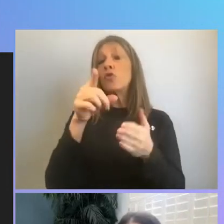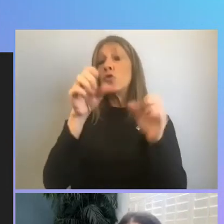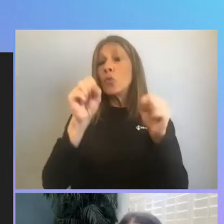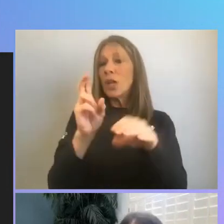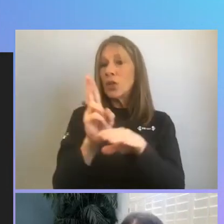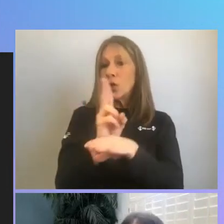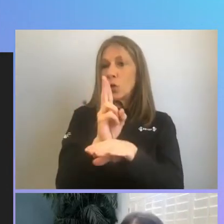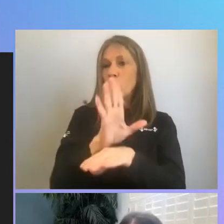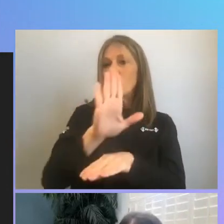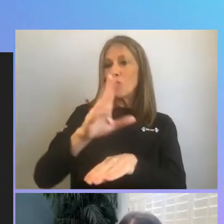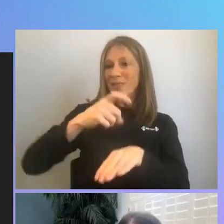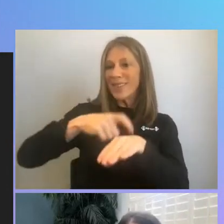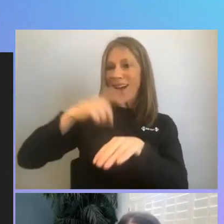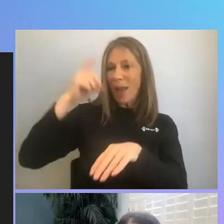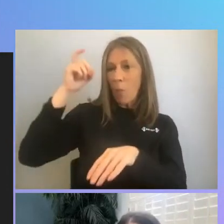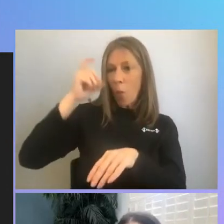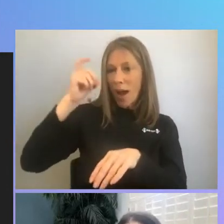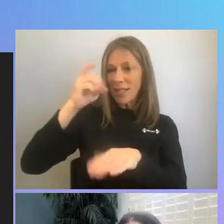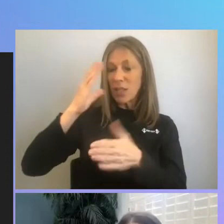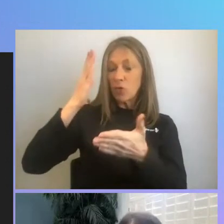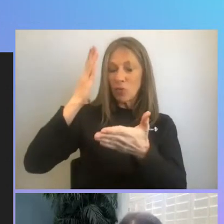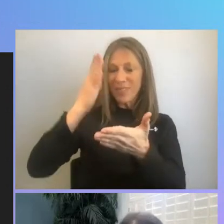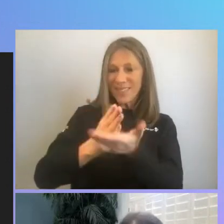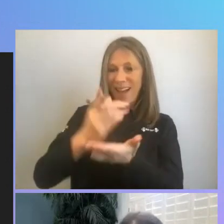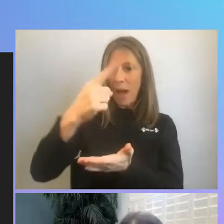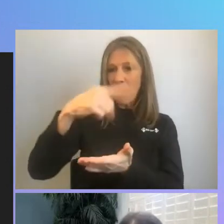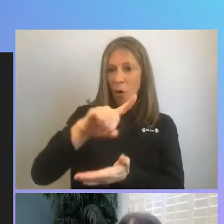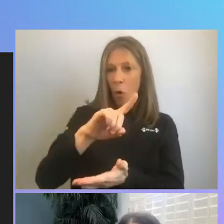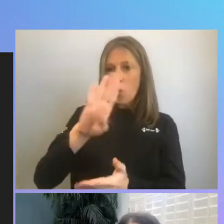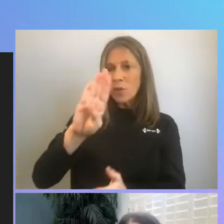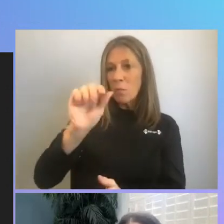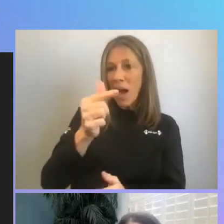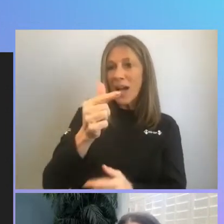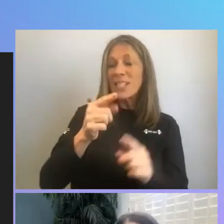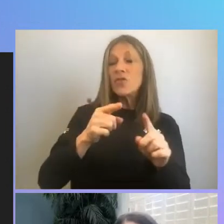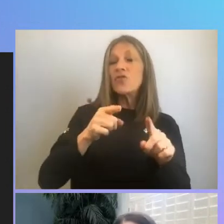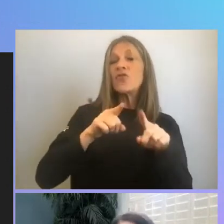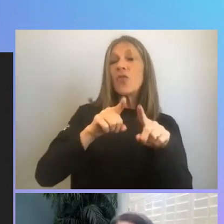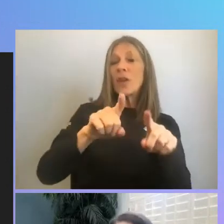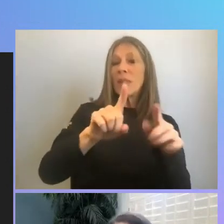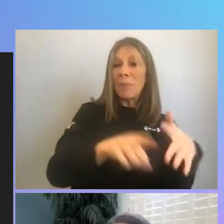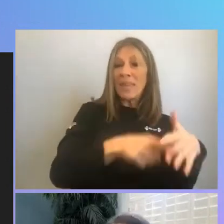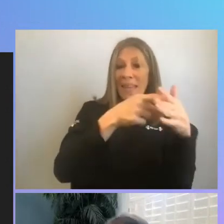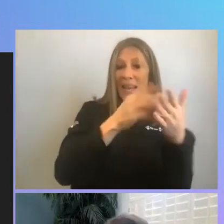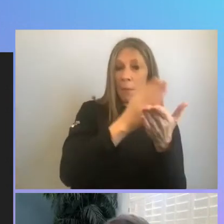those bugs during the dev phase, when they're only maybe 1 to 3